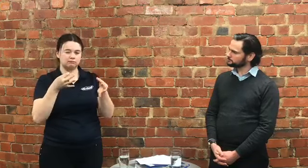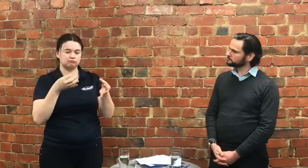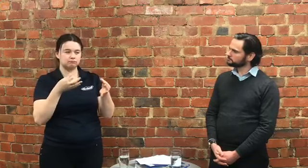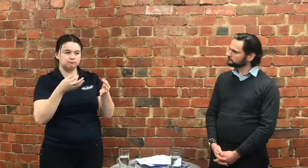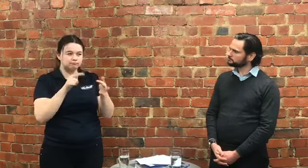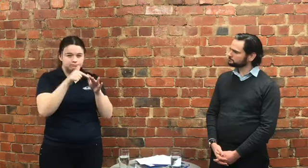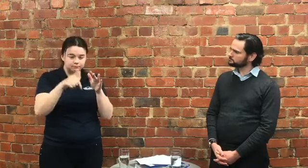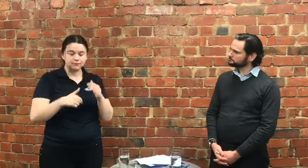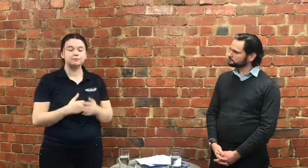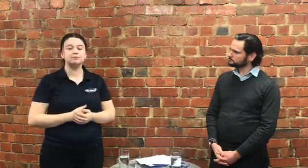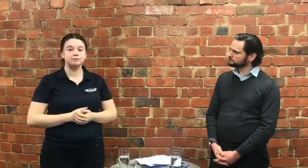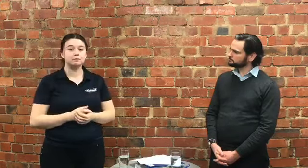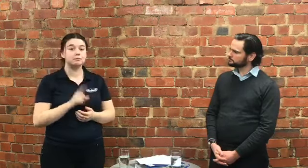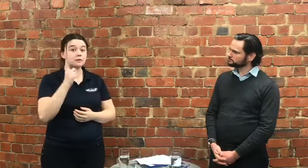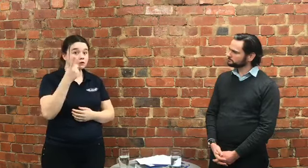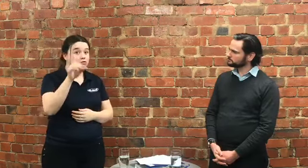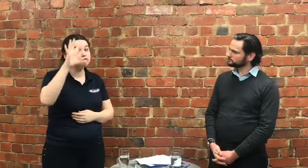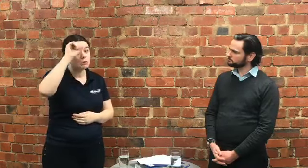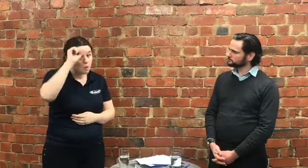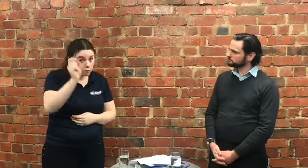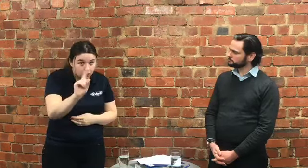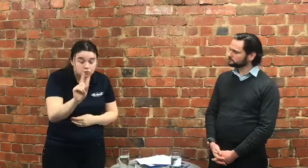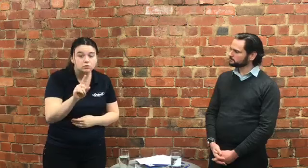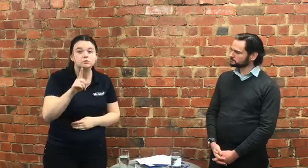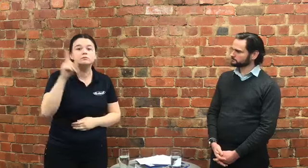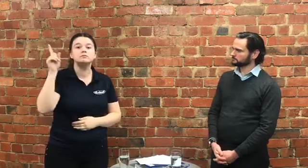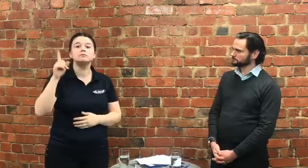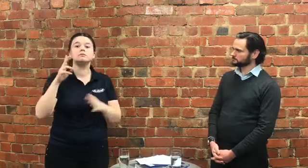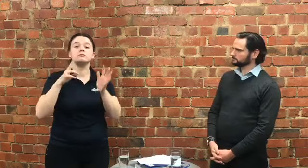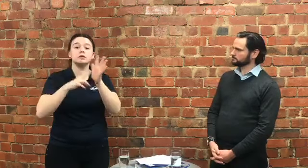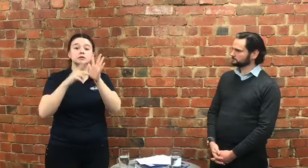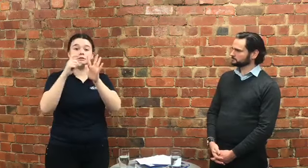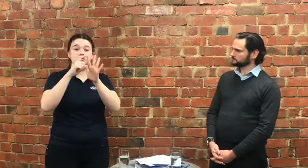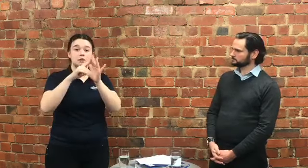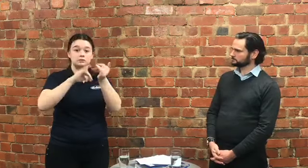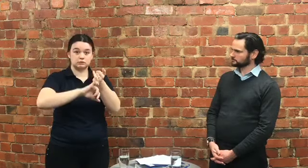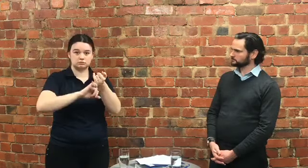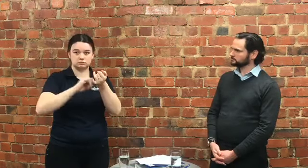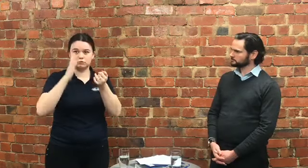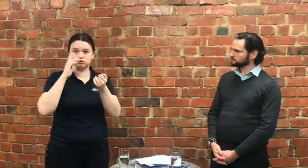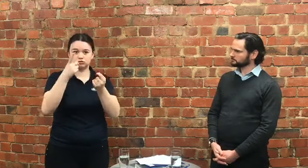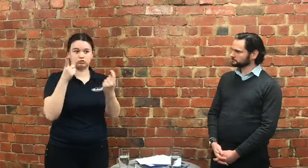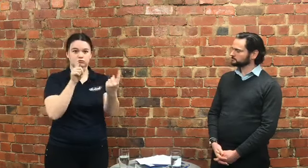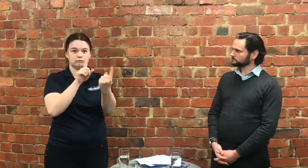But speak to the pre-planner about this in more detail about the three options that are available to you.